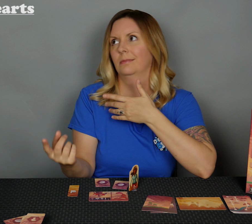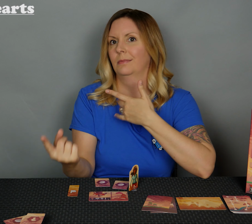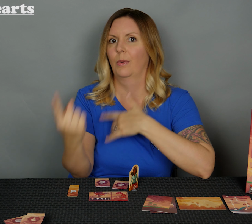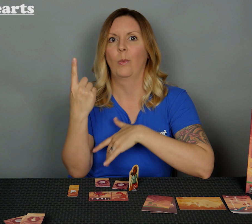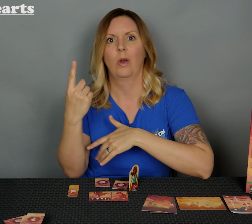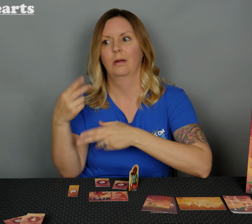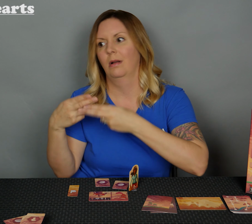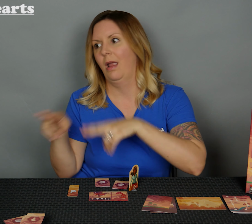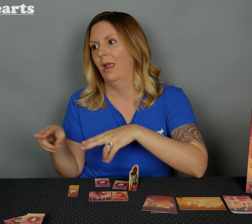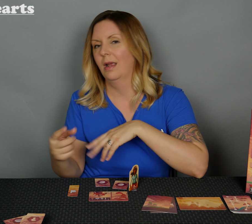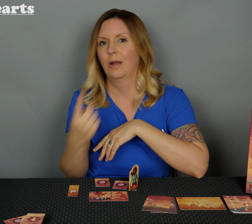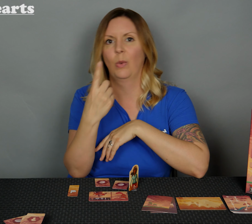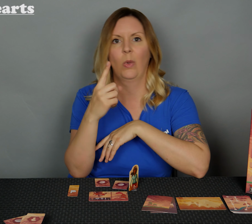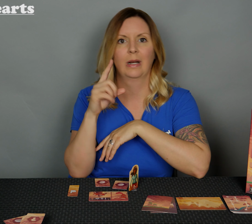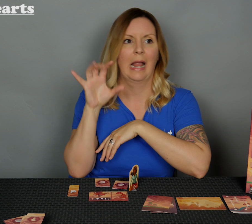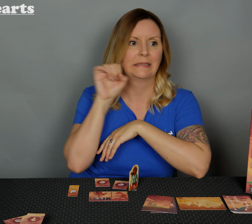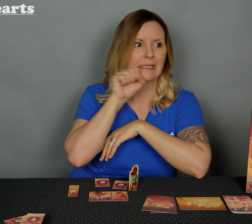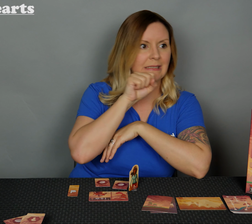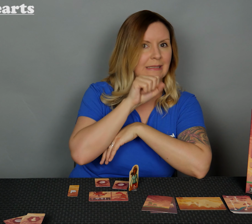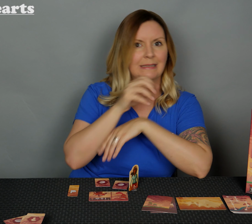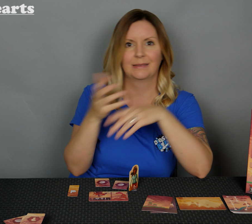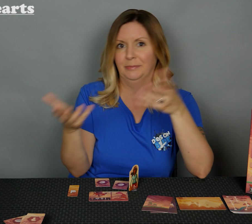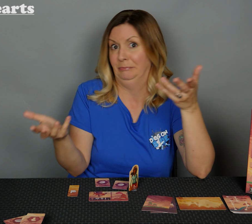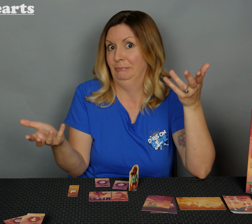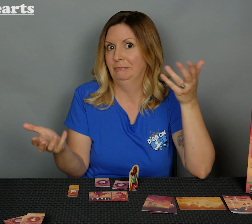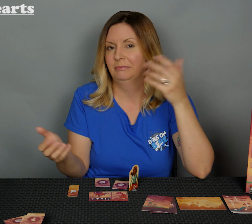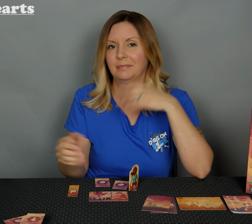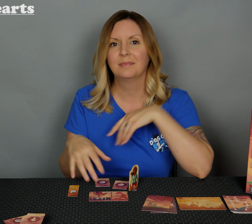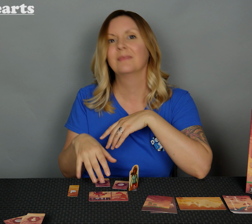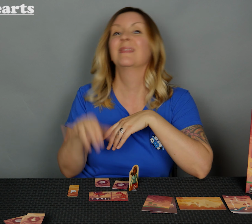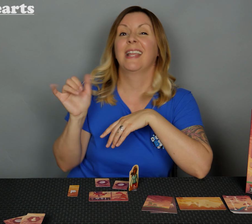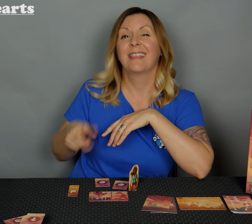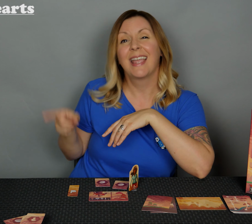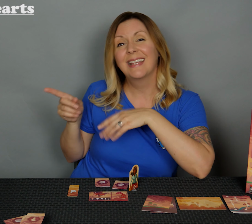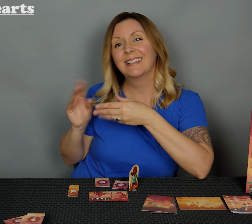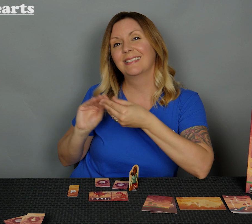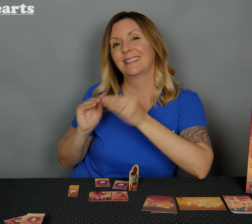Maybe one egg and one carrot.